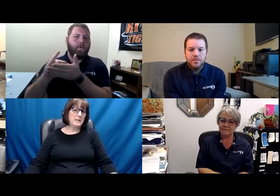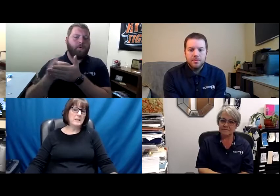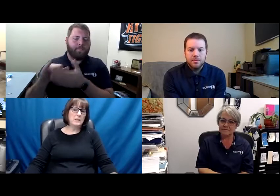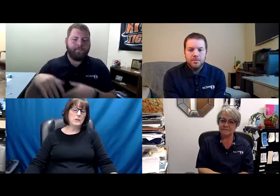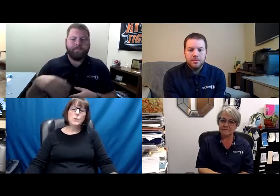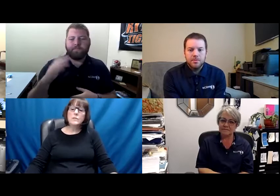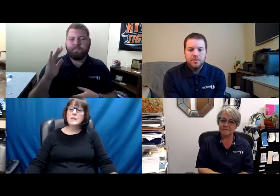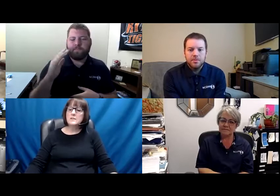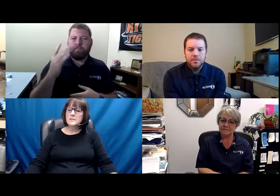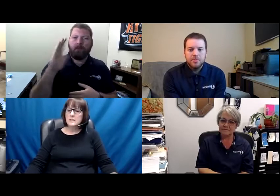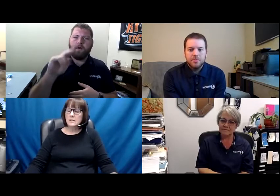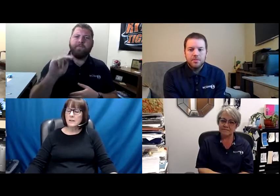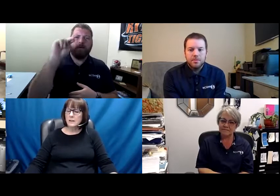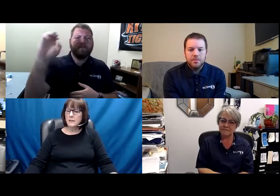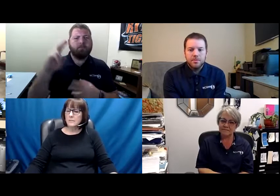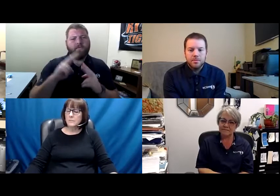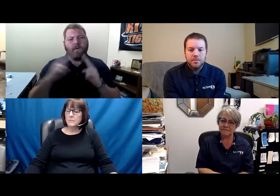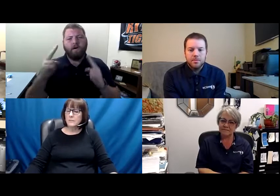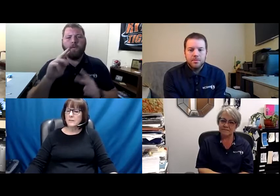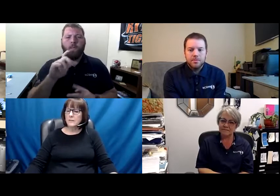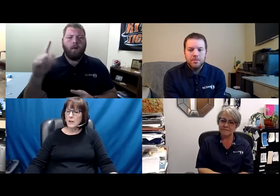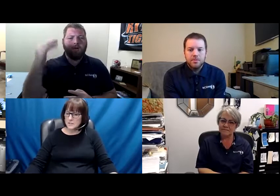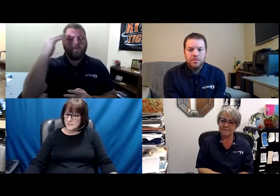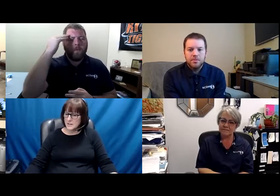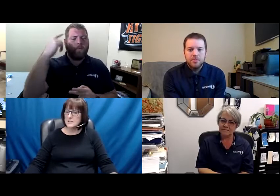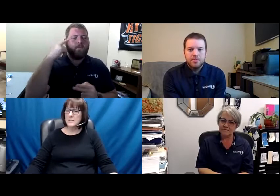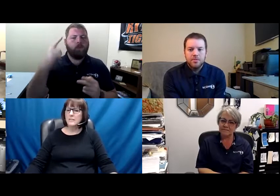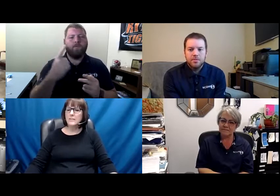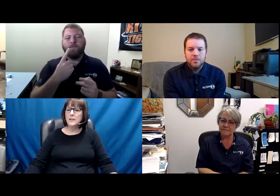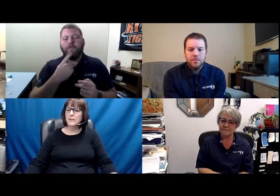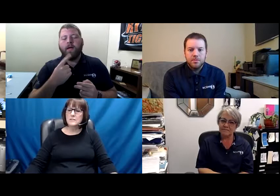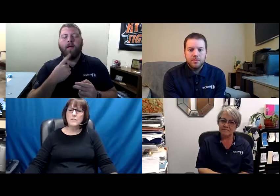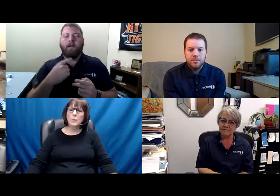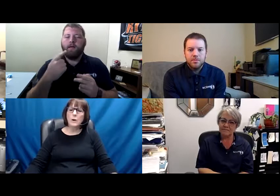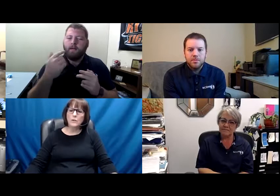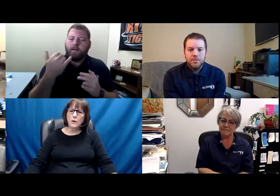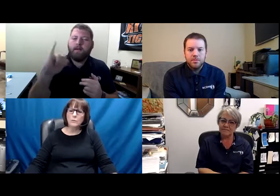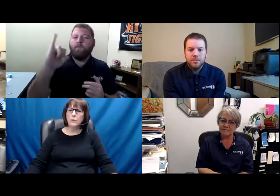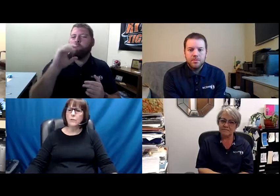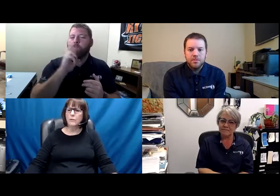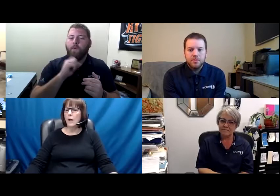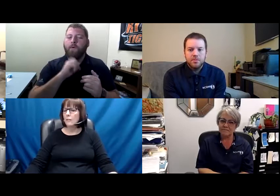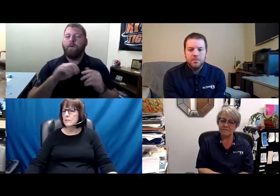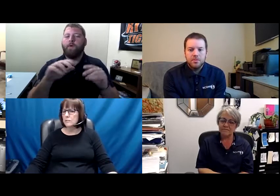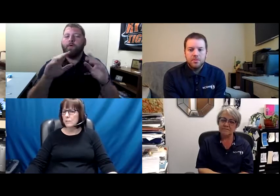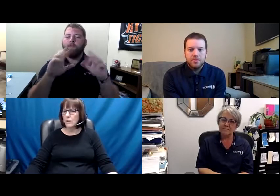in Northeast United States and there it's very well known for the colors of fall